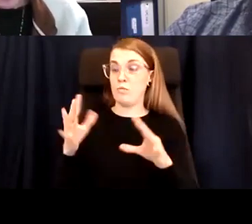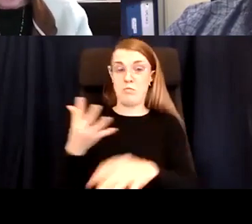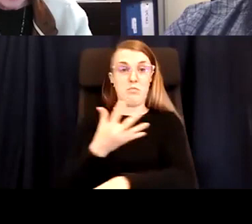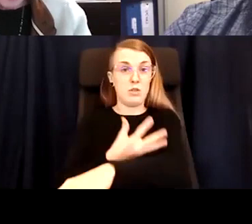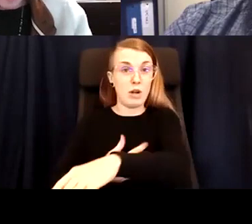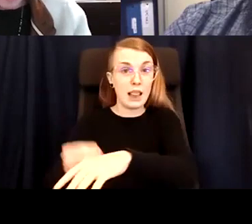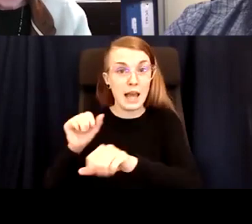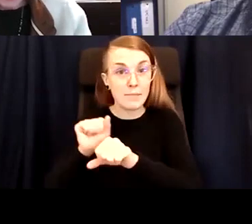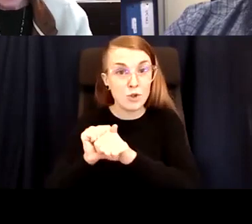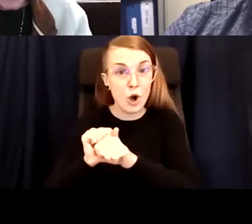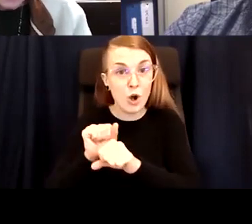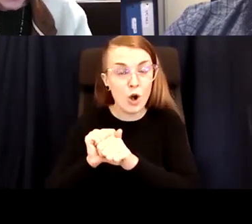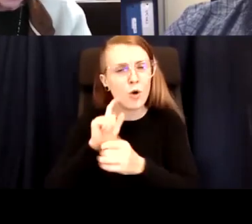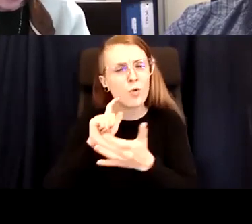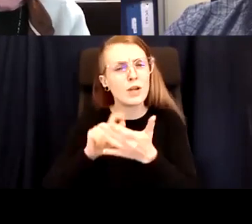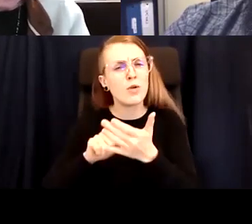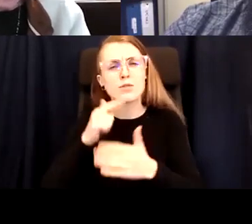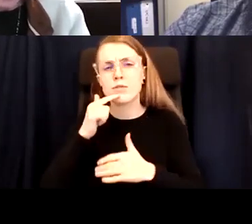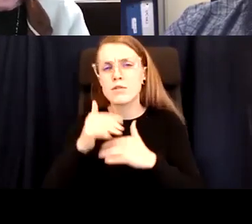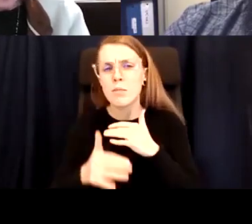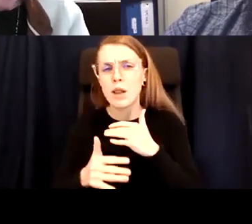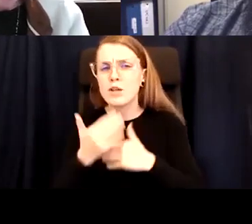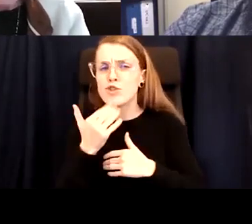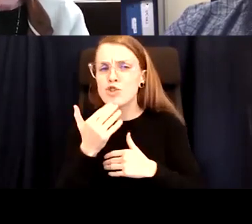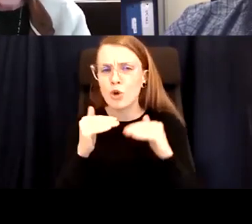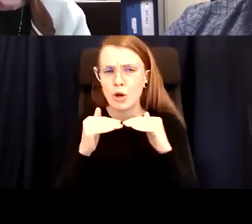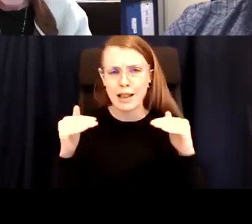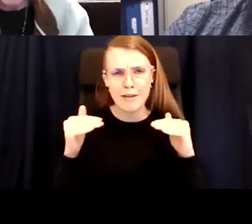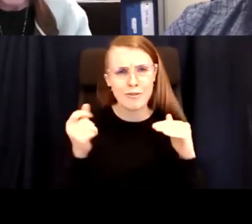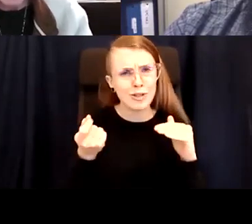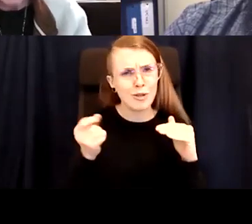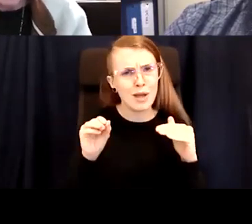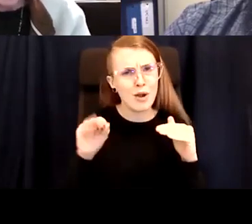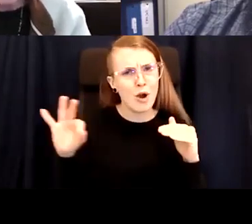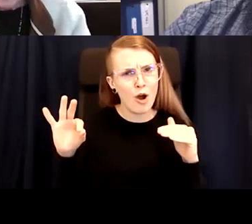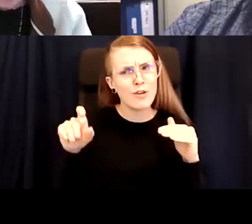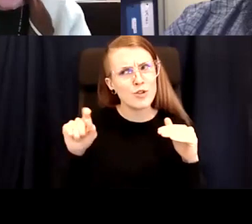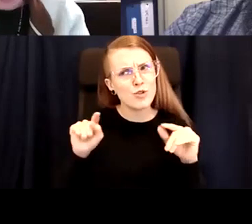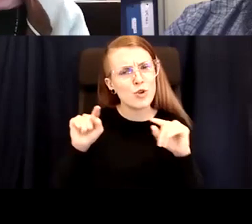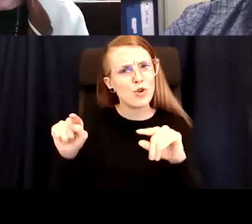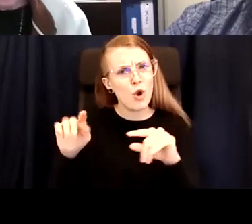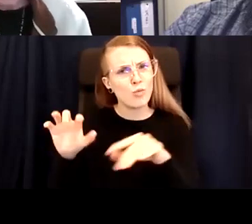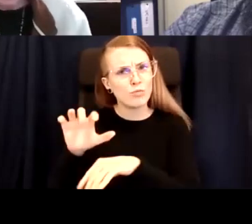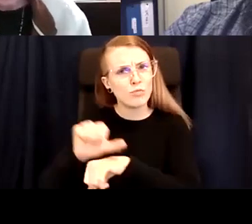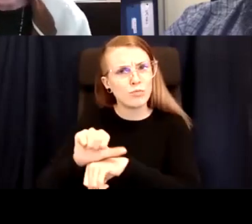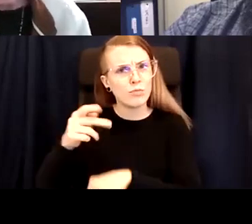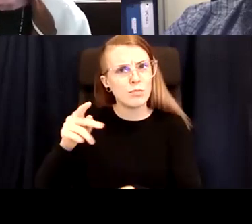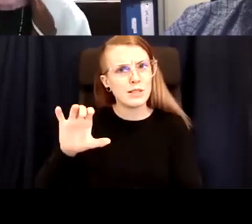We noticed that your blood sugar levels are a little bit off. You need to see your PCP. And that's as far as it went.